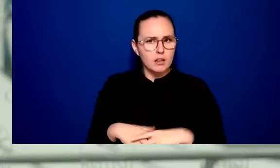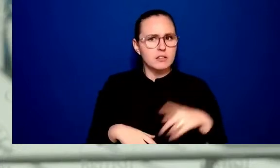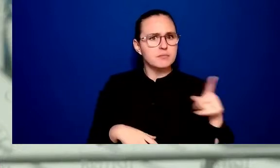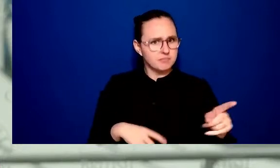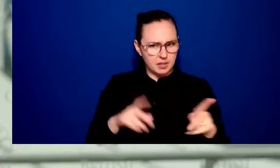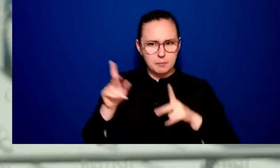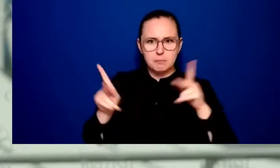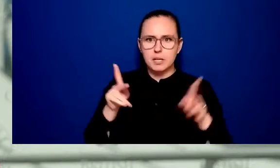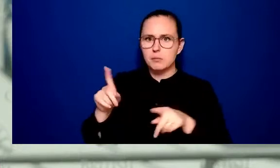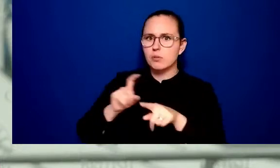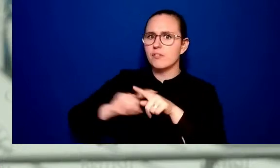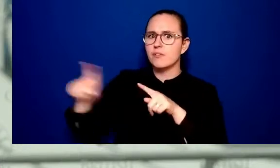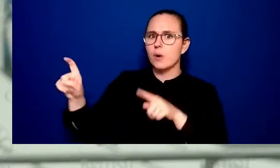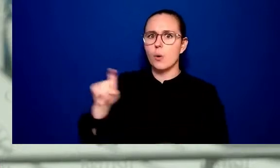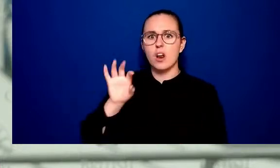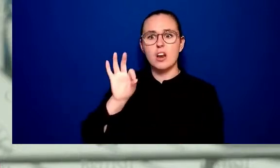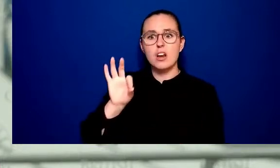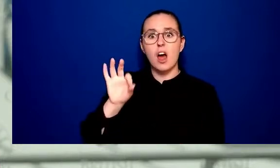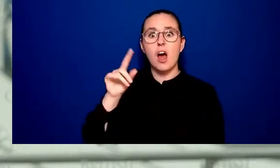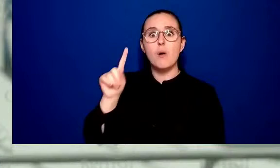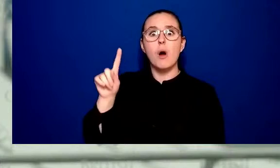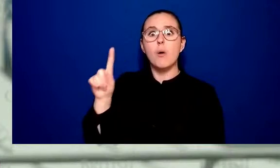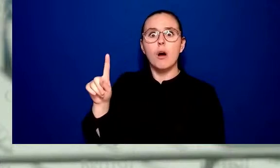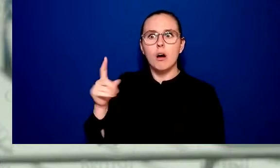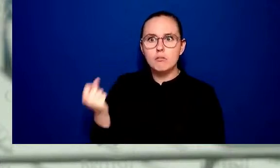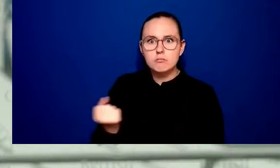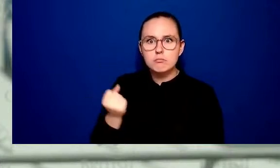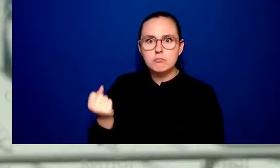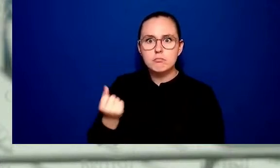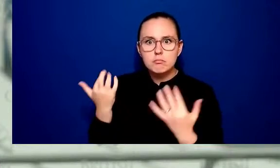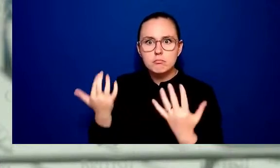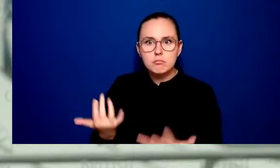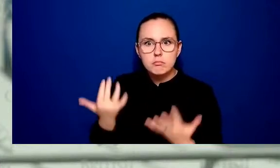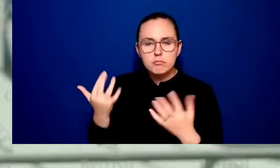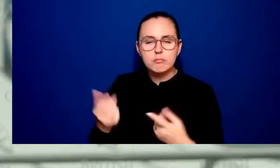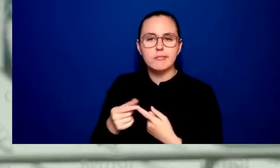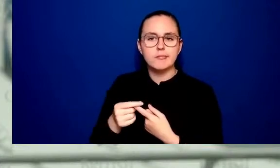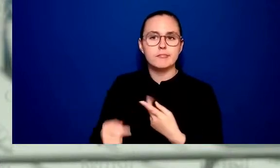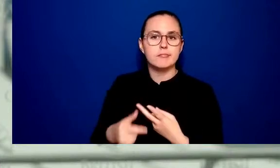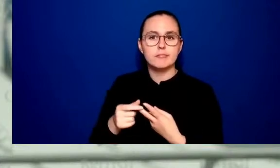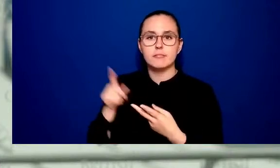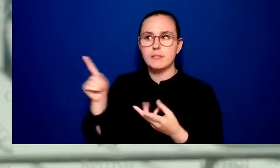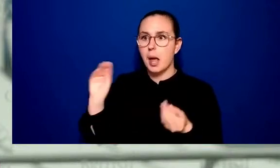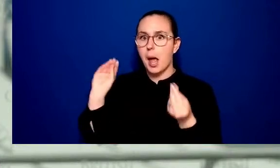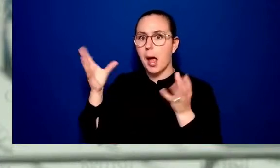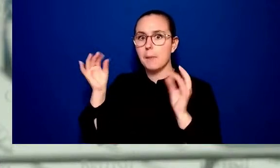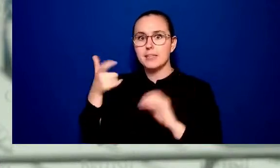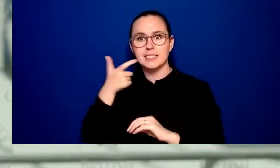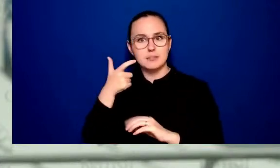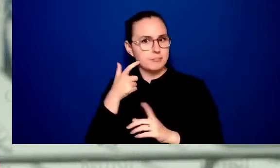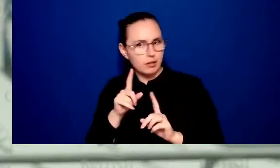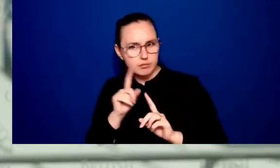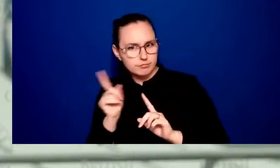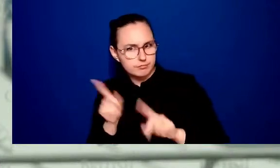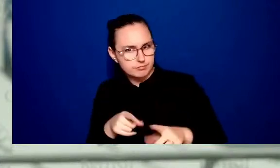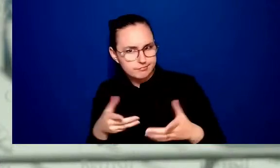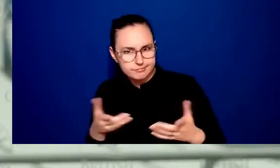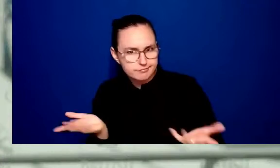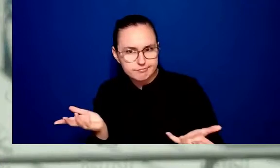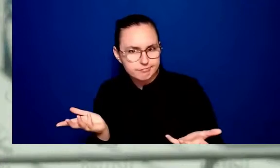ambulance dispatchers being able to take their calls, You know, with the provinces in the